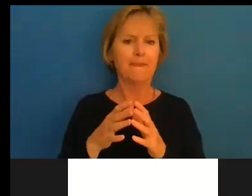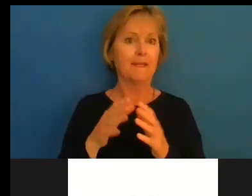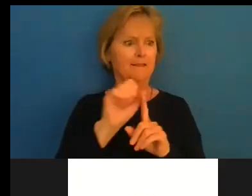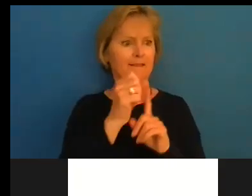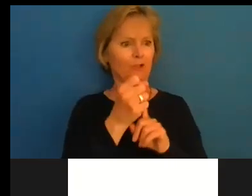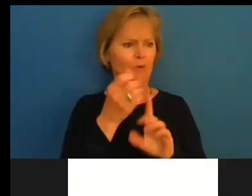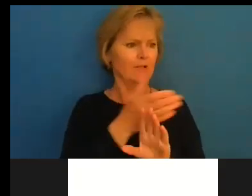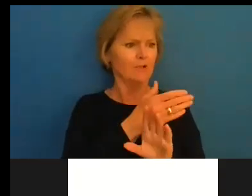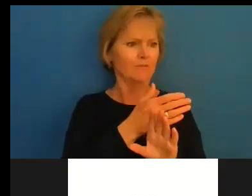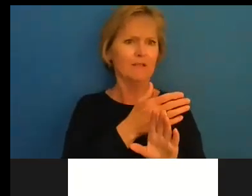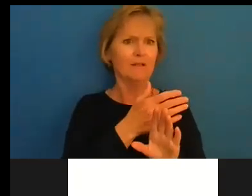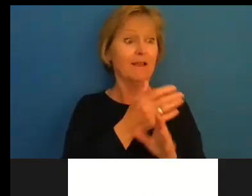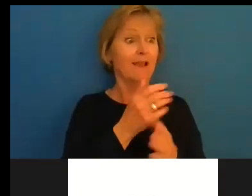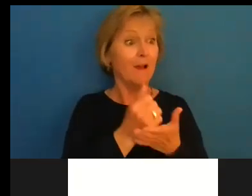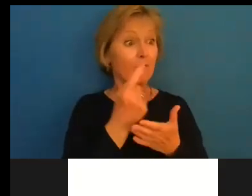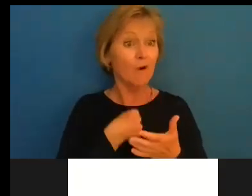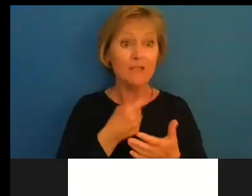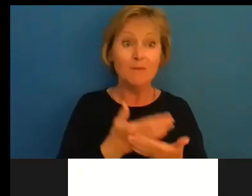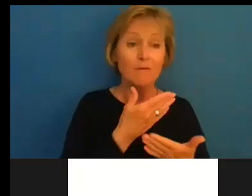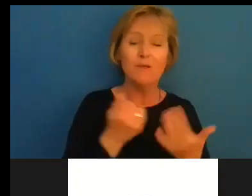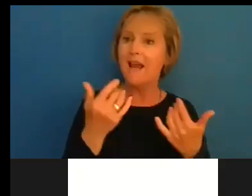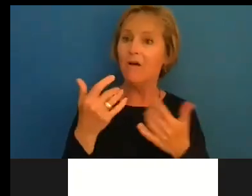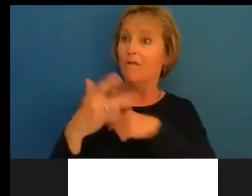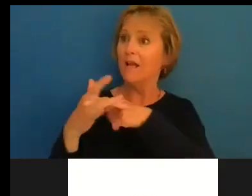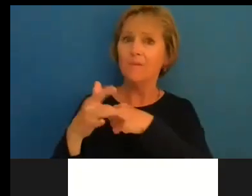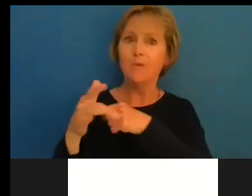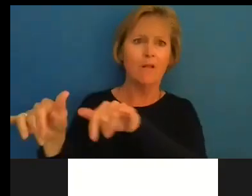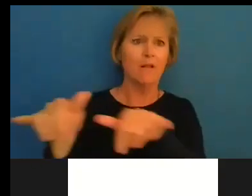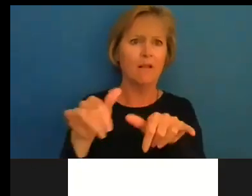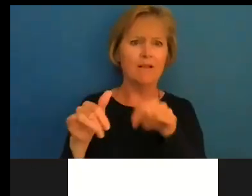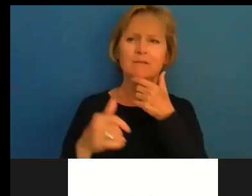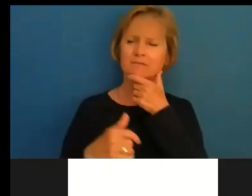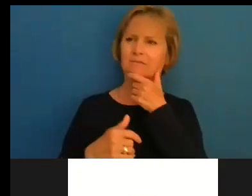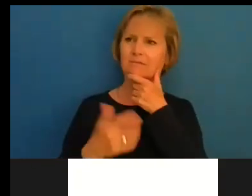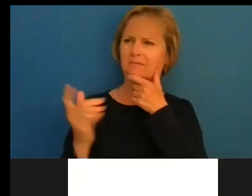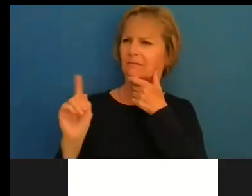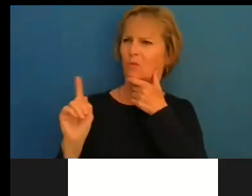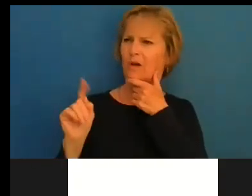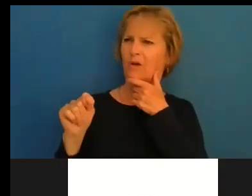situations that would have been helpful for us before are now available. And it's sort of like, where was this the whole time?